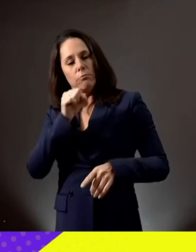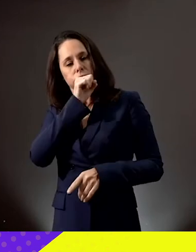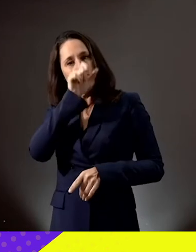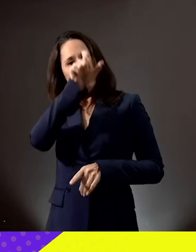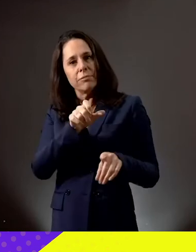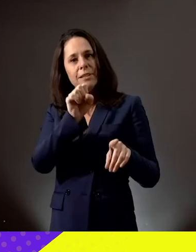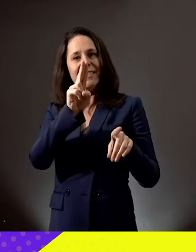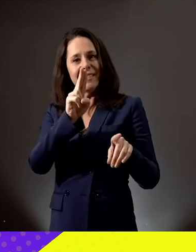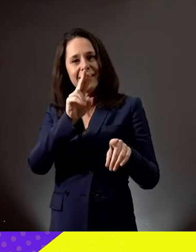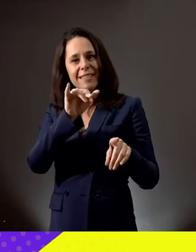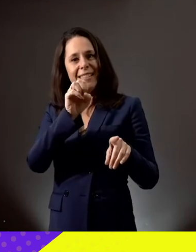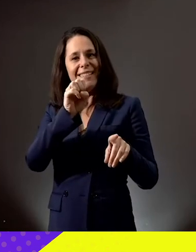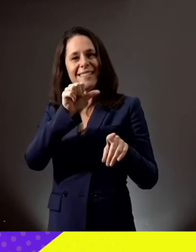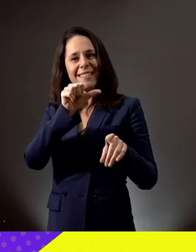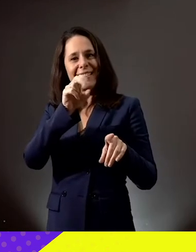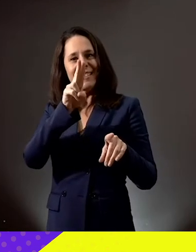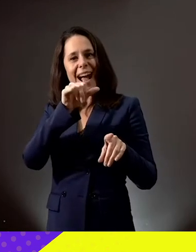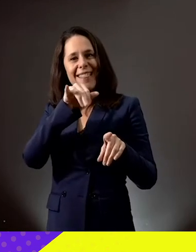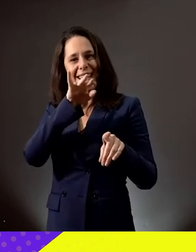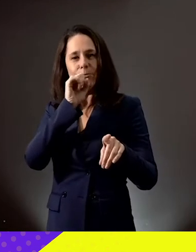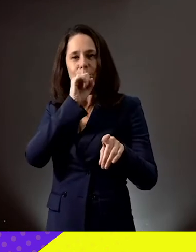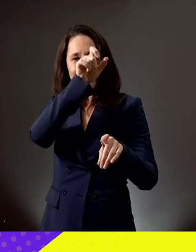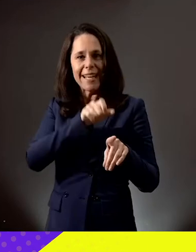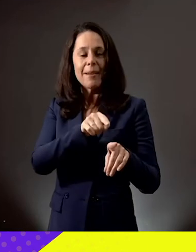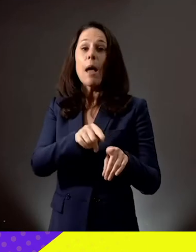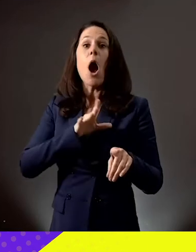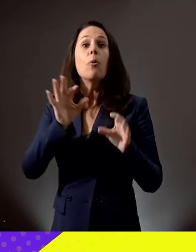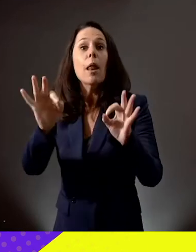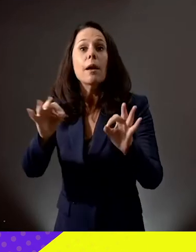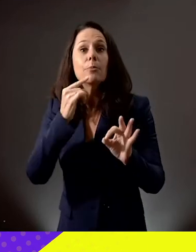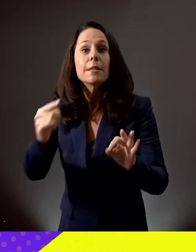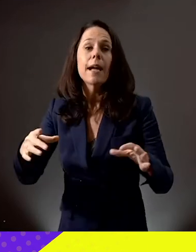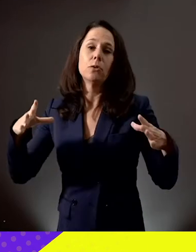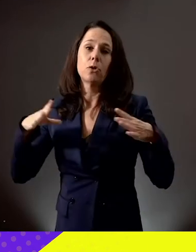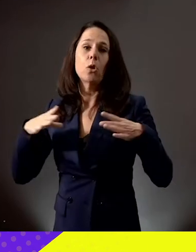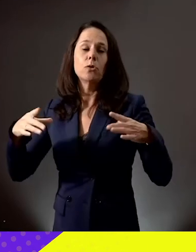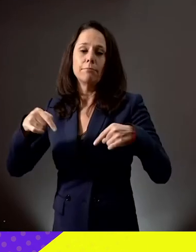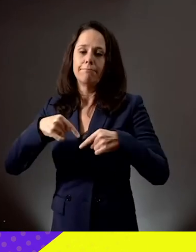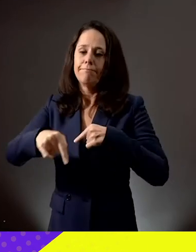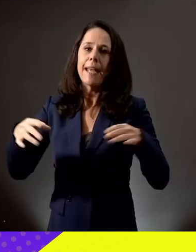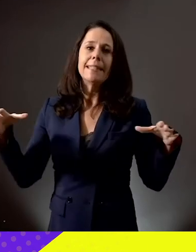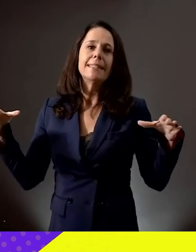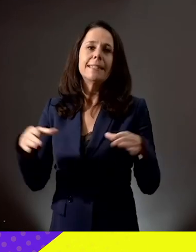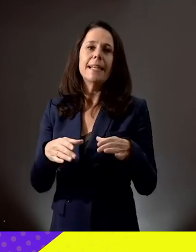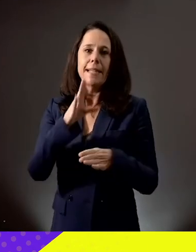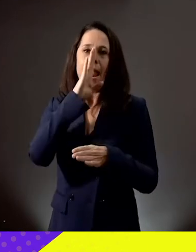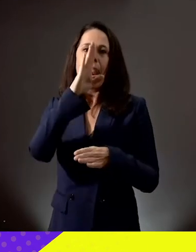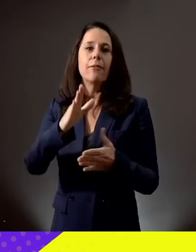Another important thing we're very proud of... is that this session is interpreted live by Irma Sluis.